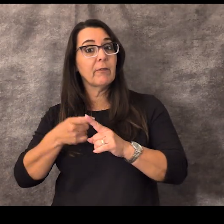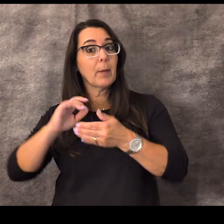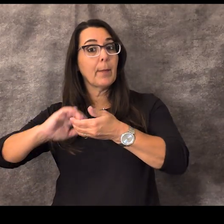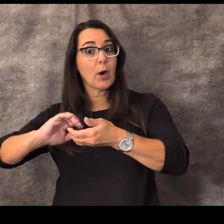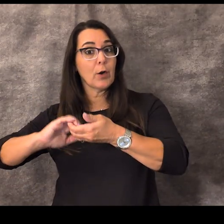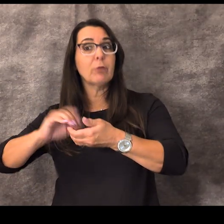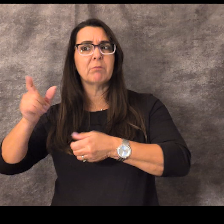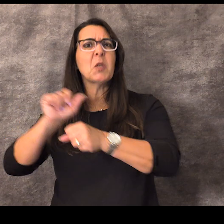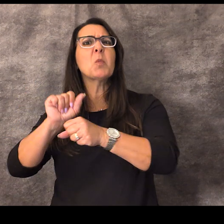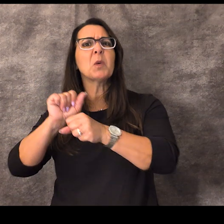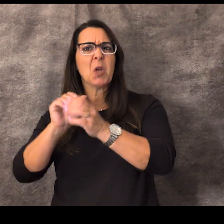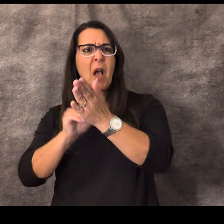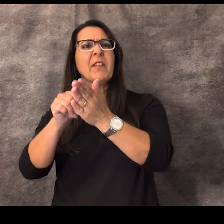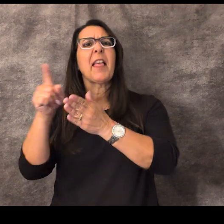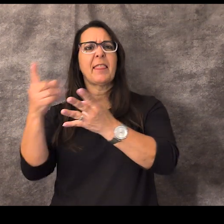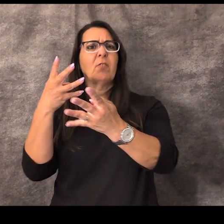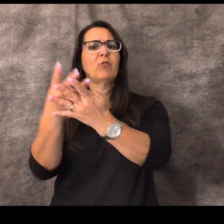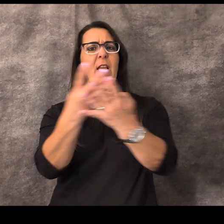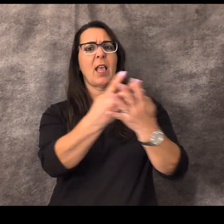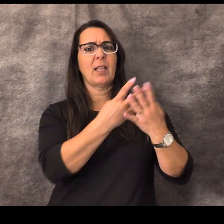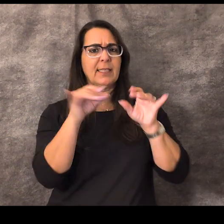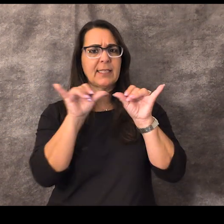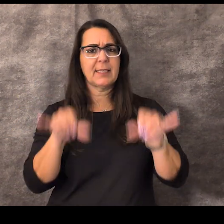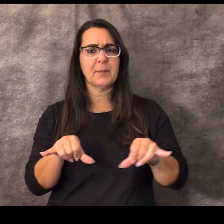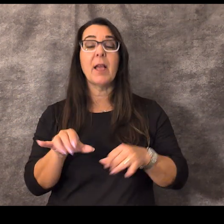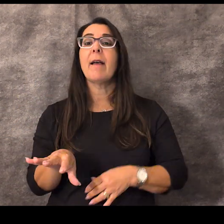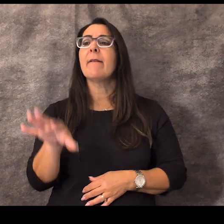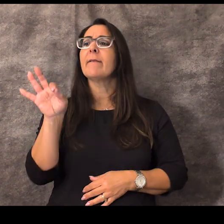within the jail system was that they were seeing individuals coming